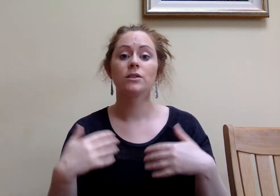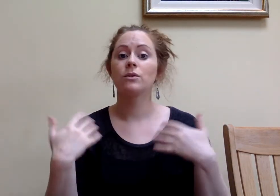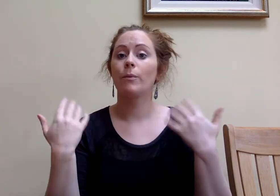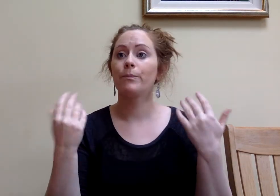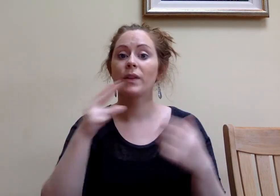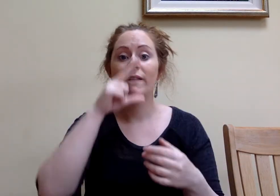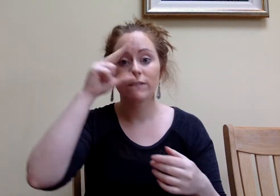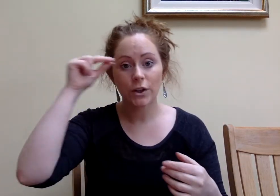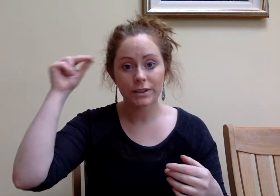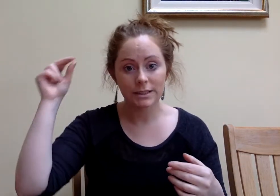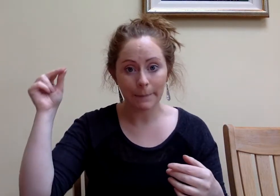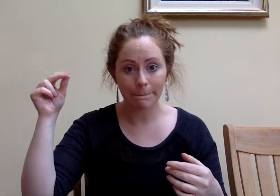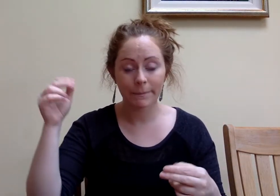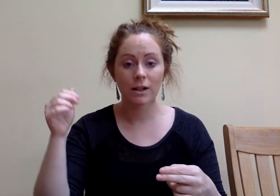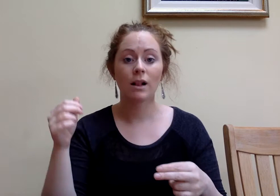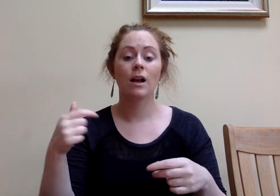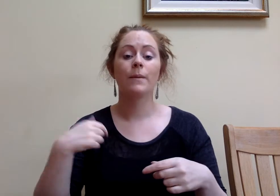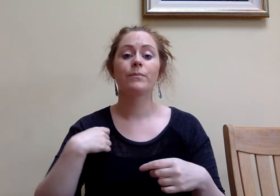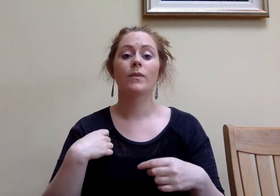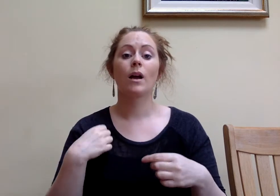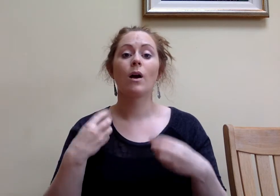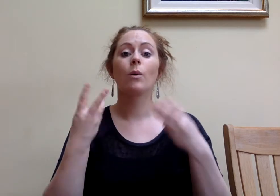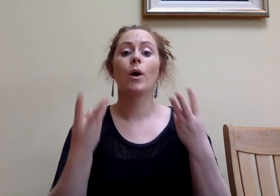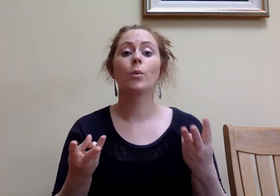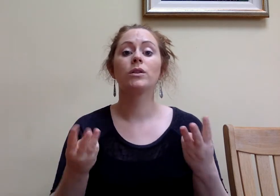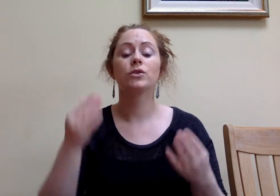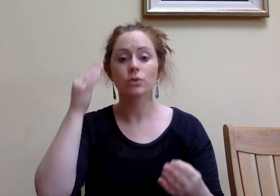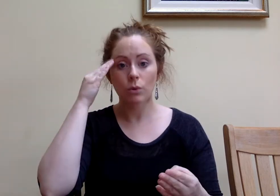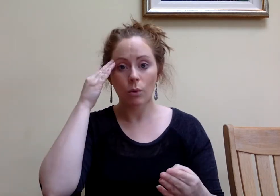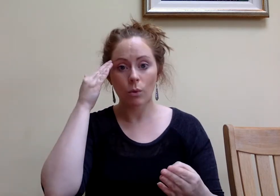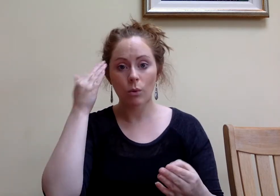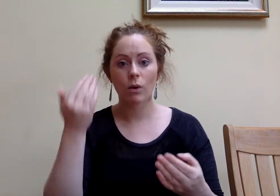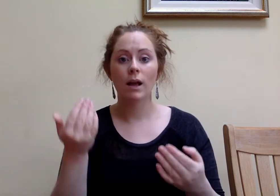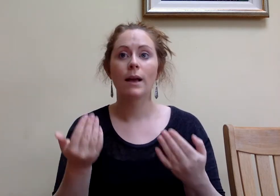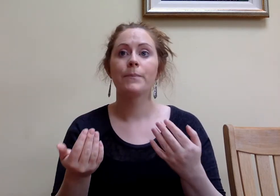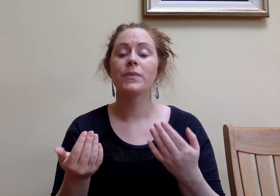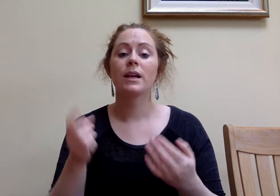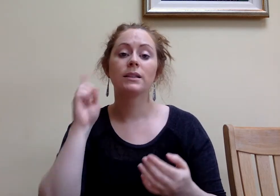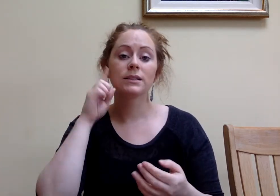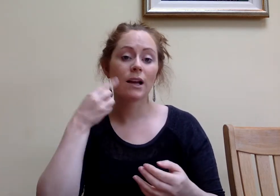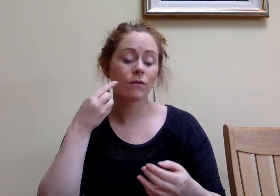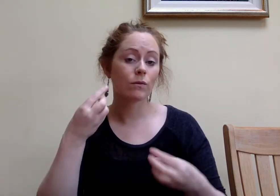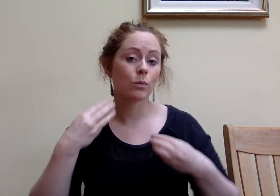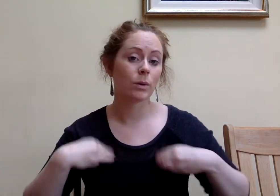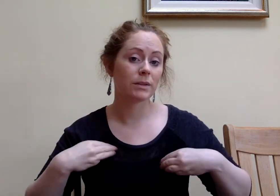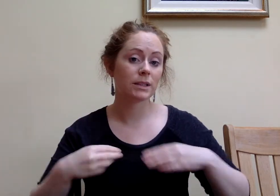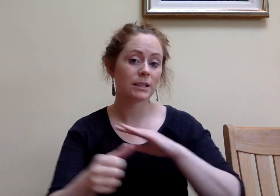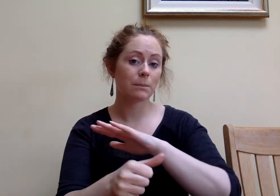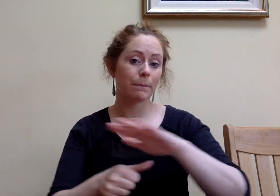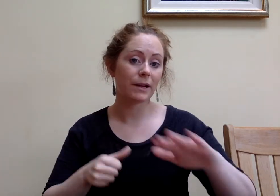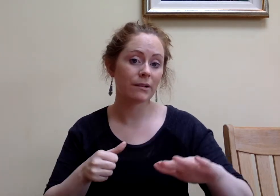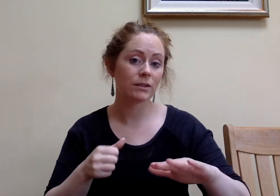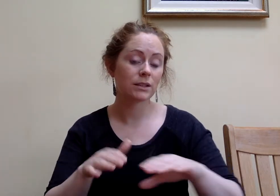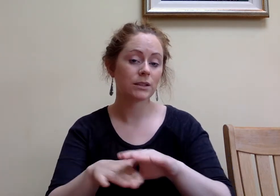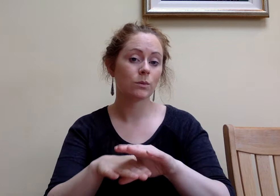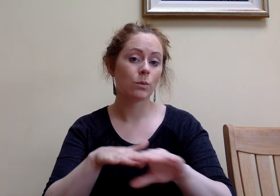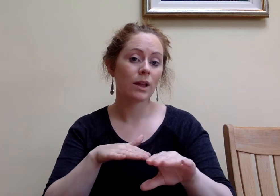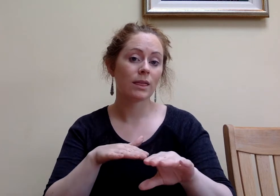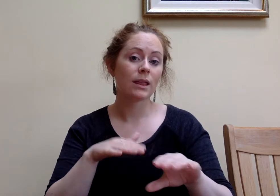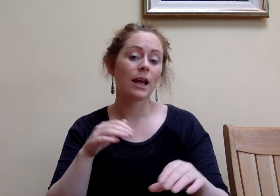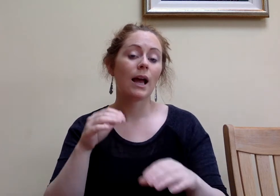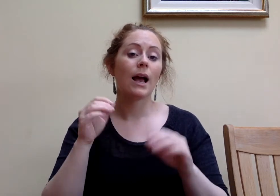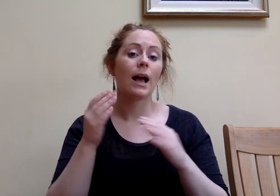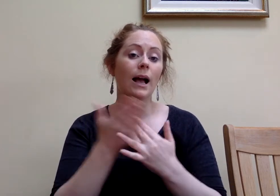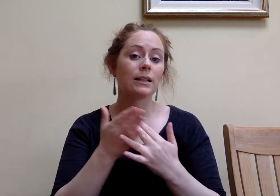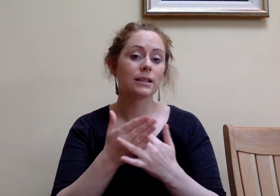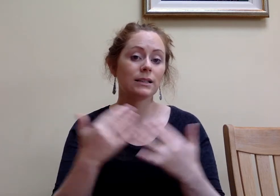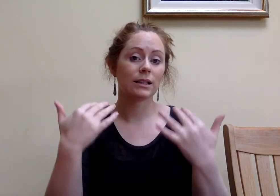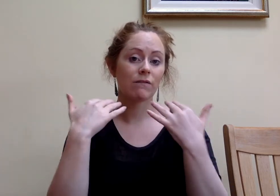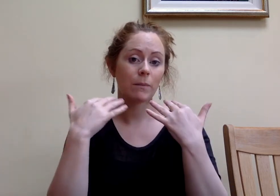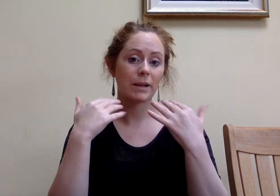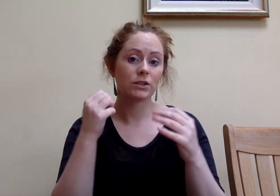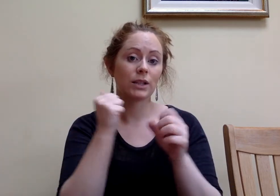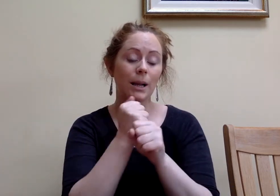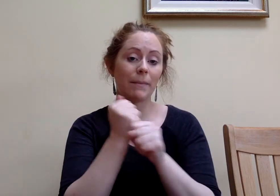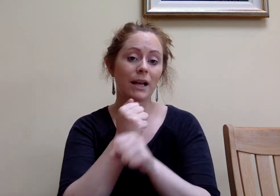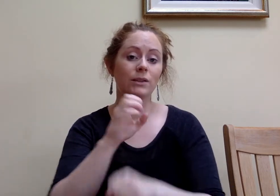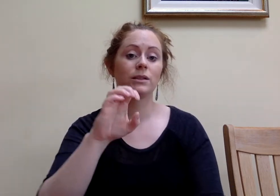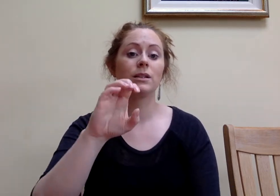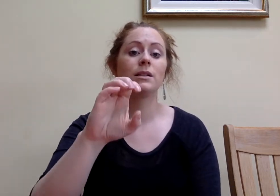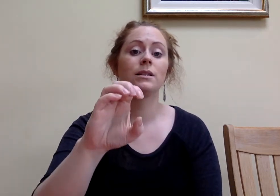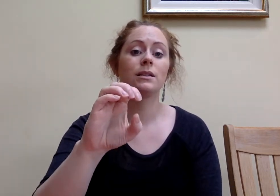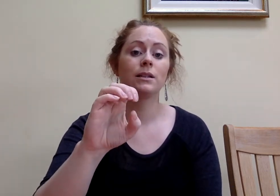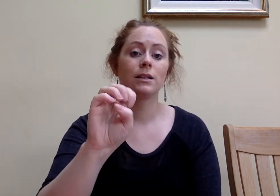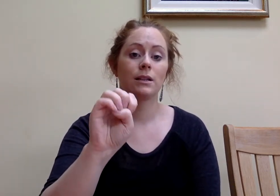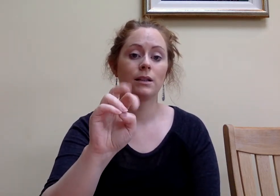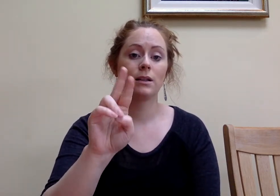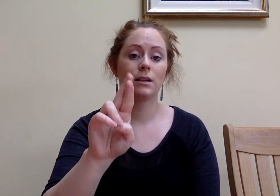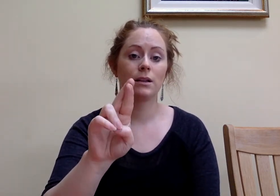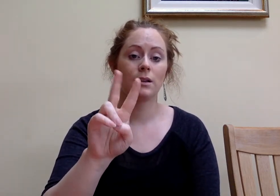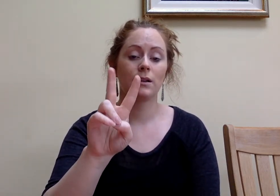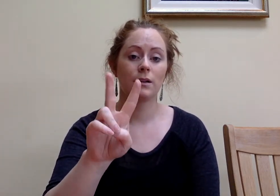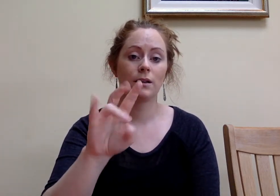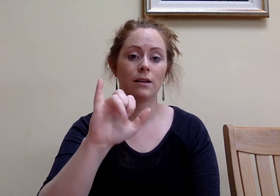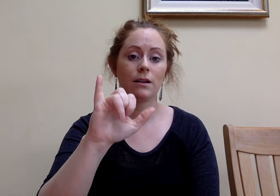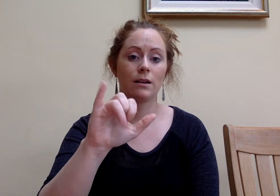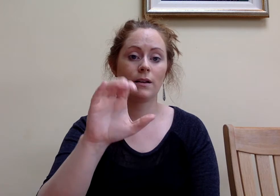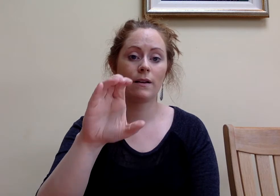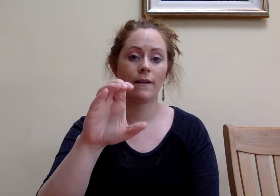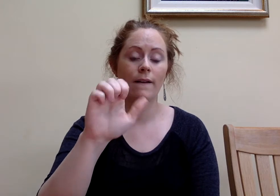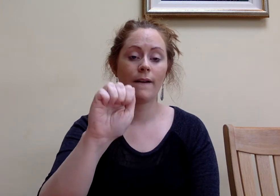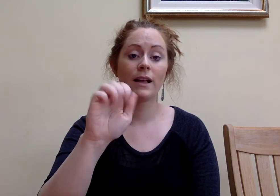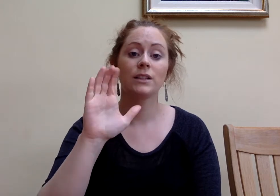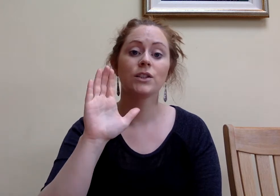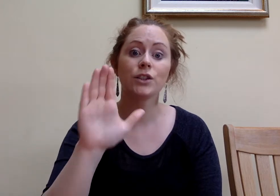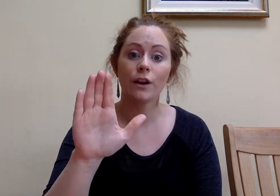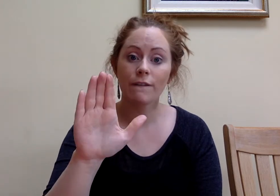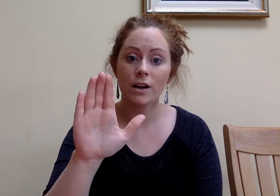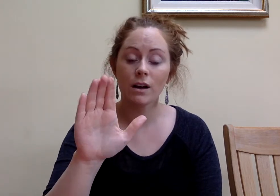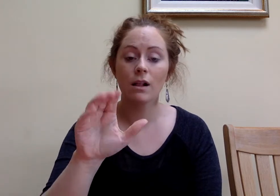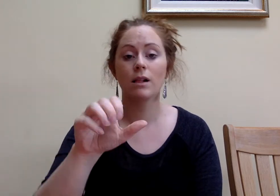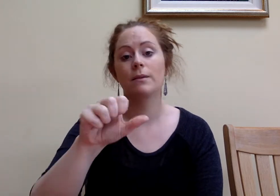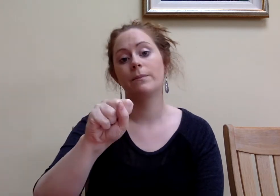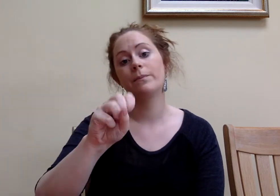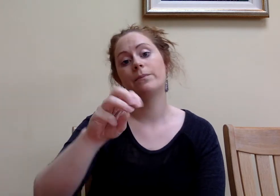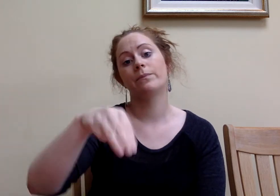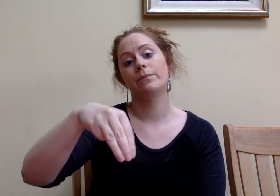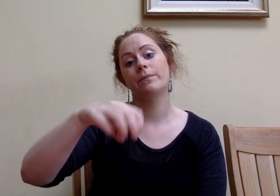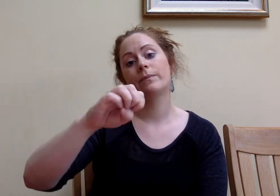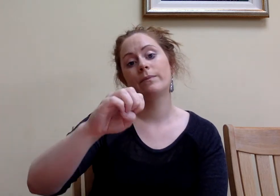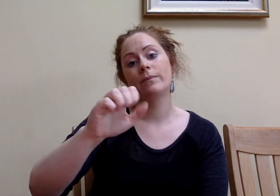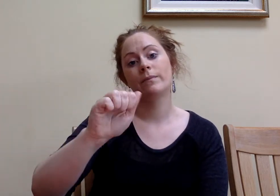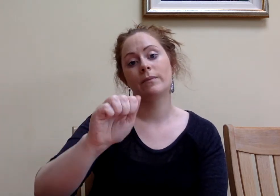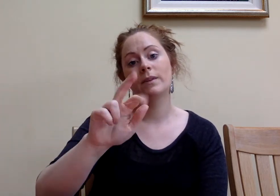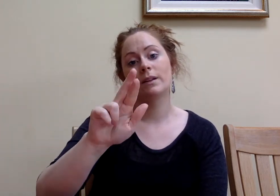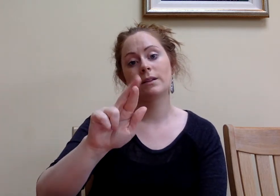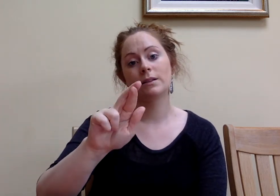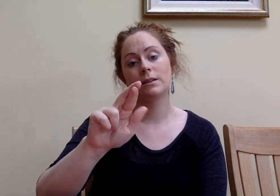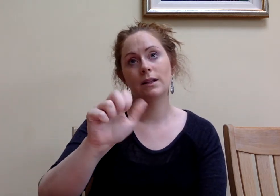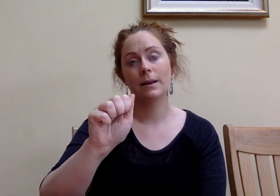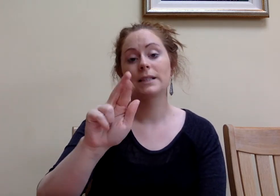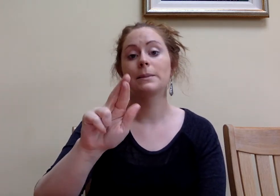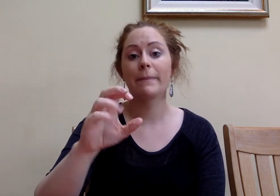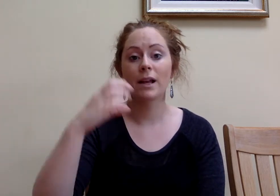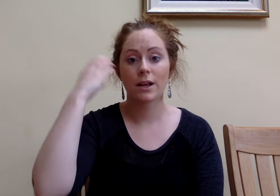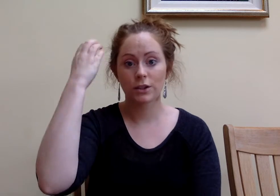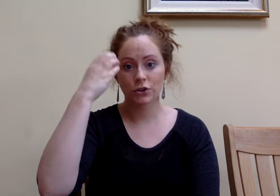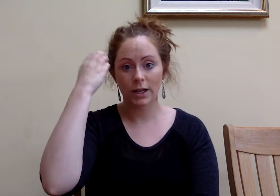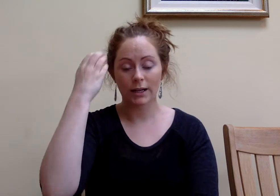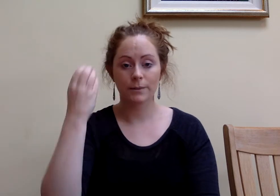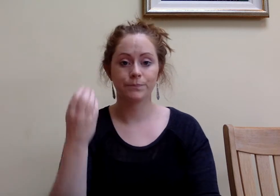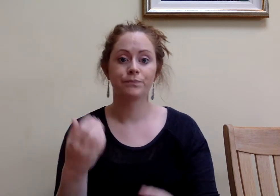For example I would like to know about deaf women’s experiences of accessing information about cervical smear checks.